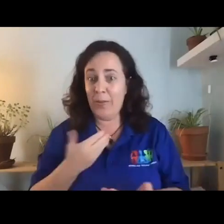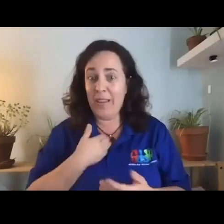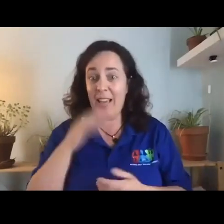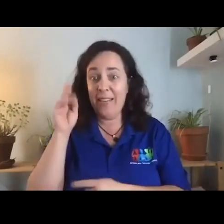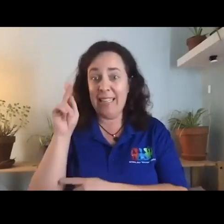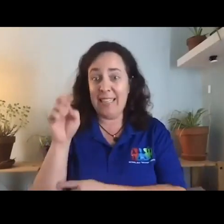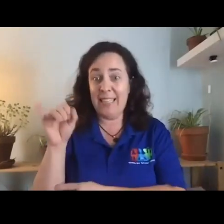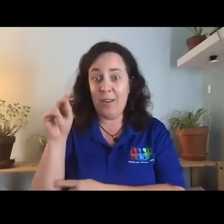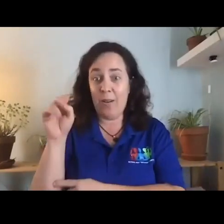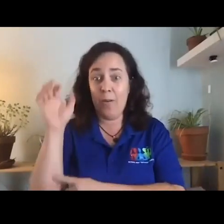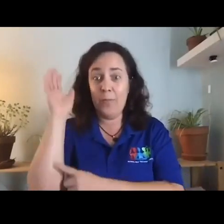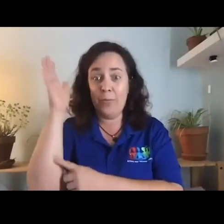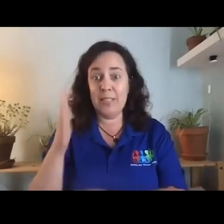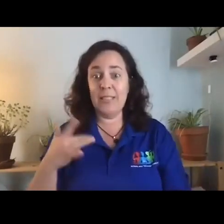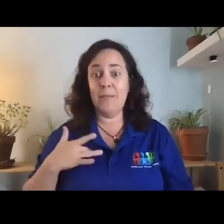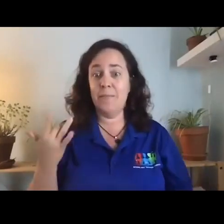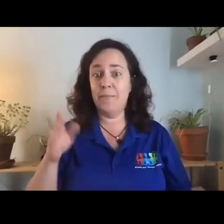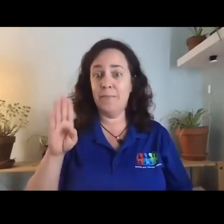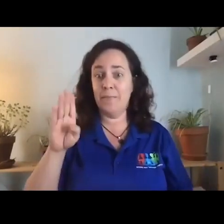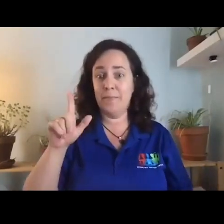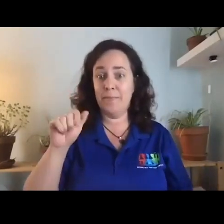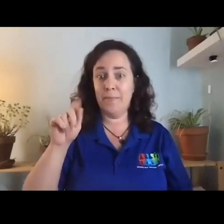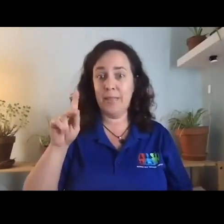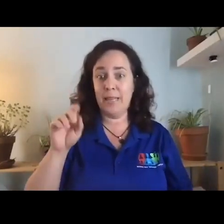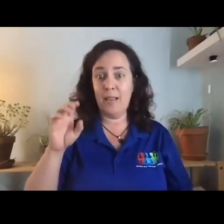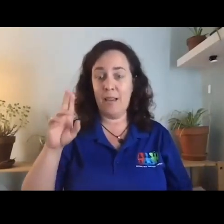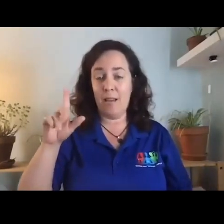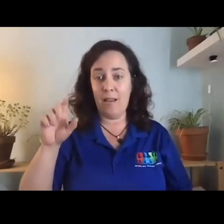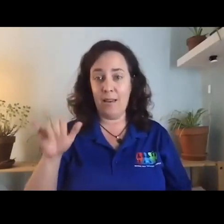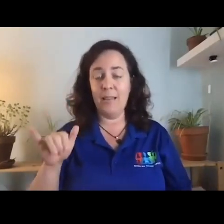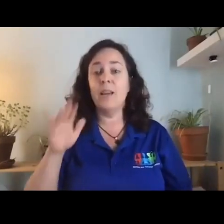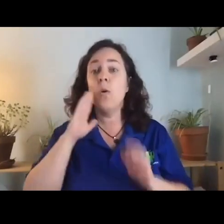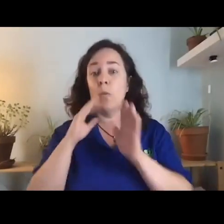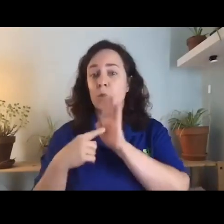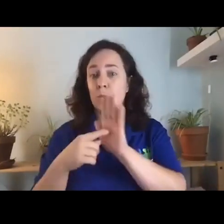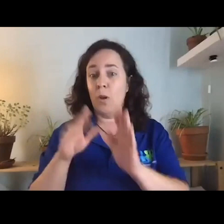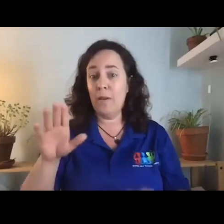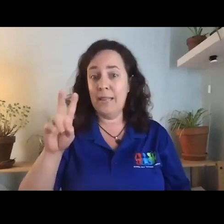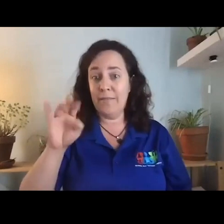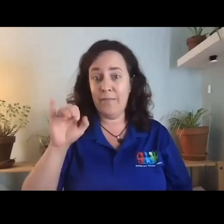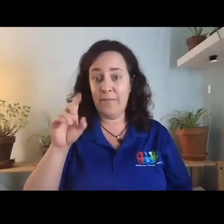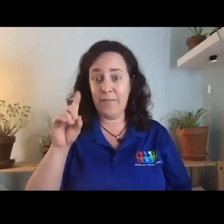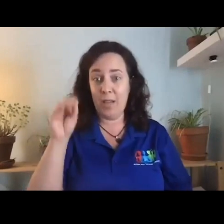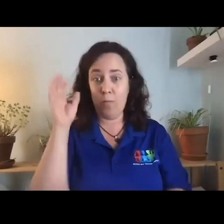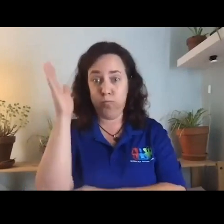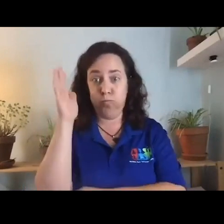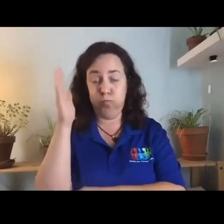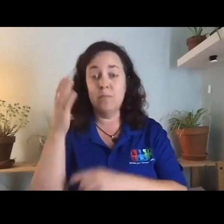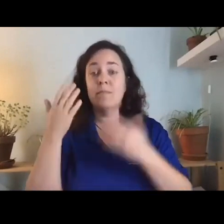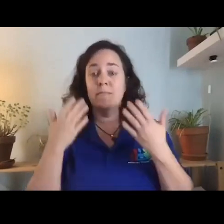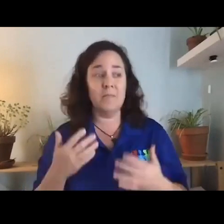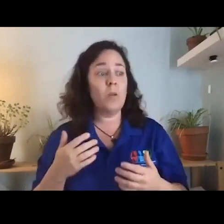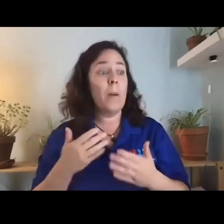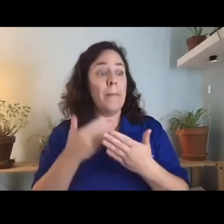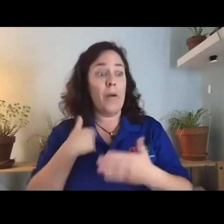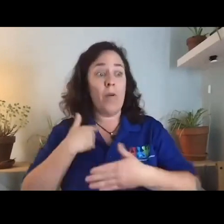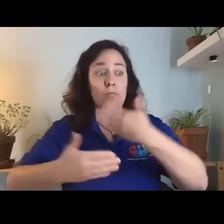It's now my absolute pleasure to introduce today's first keynote speaker, Blake Culley.